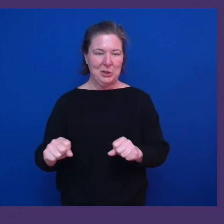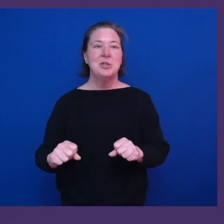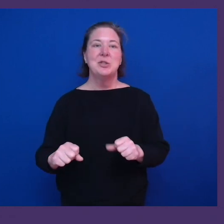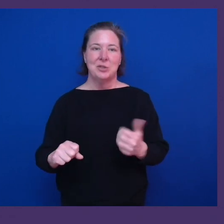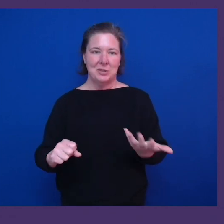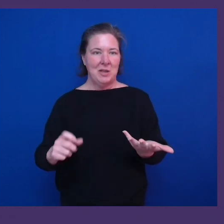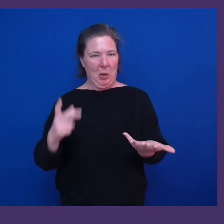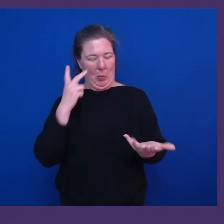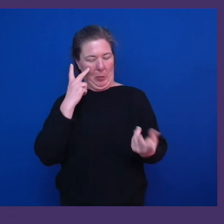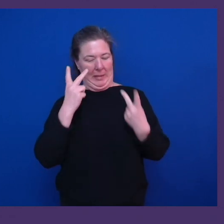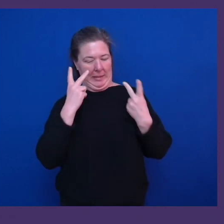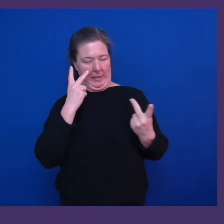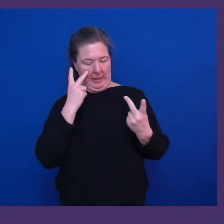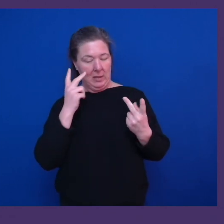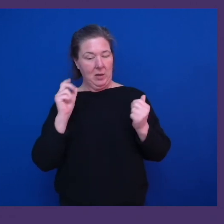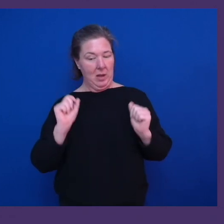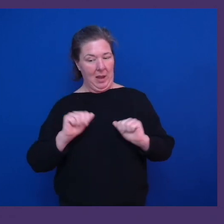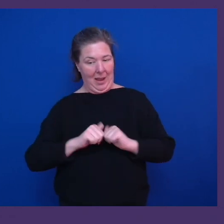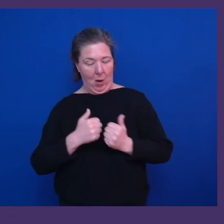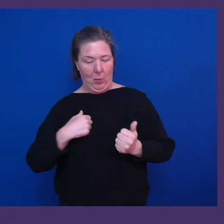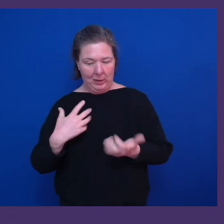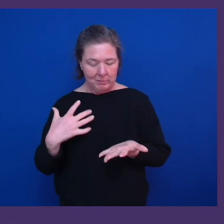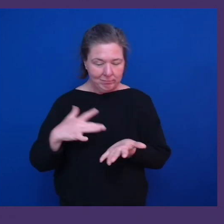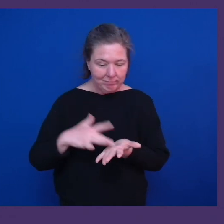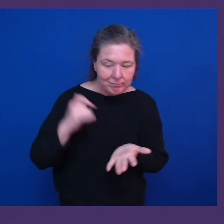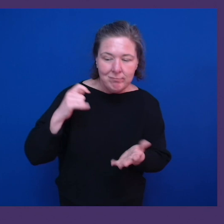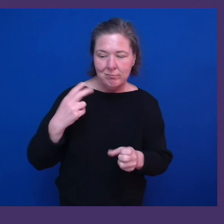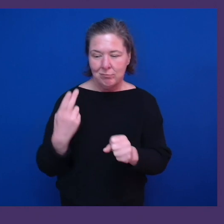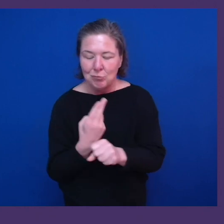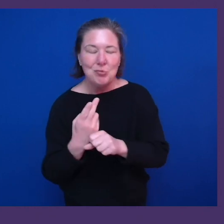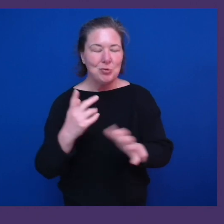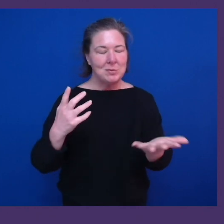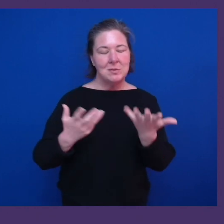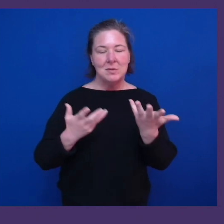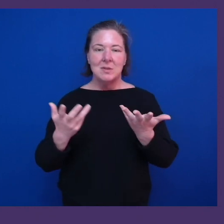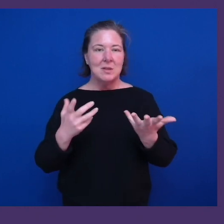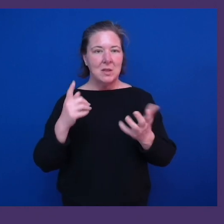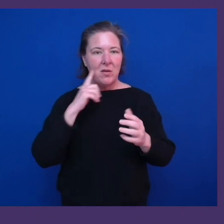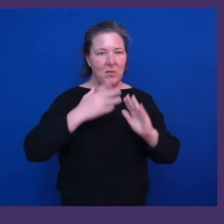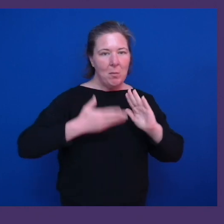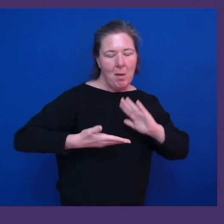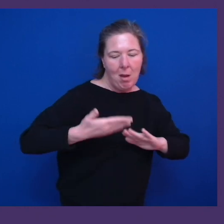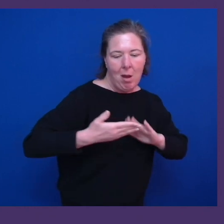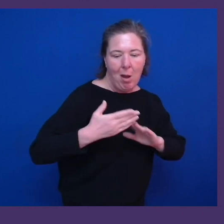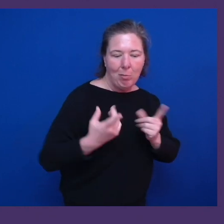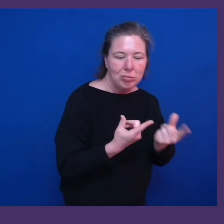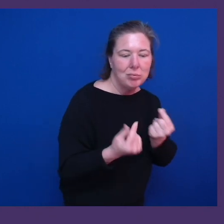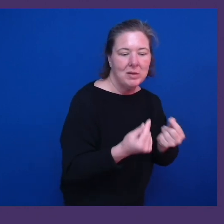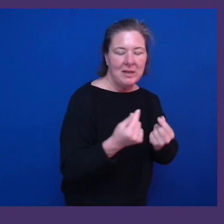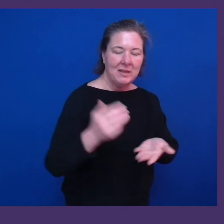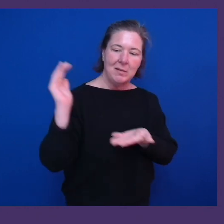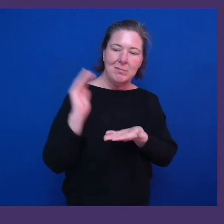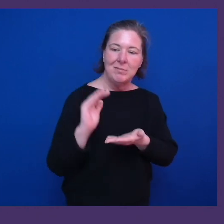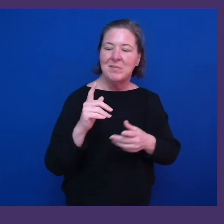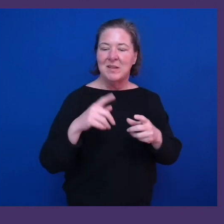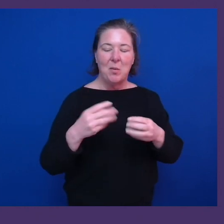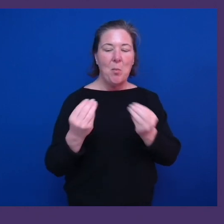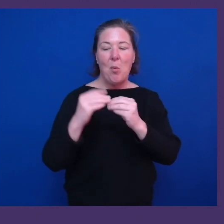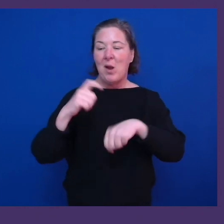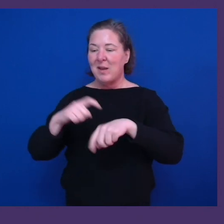I think starting from looking at operational tasks to free up time to focus on more meaningful work, and having generative AI to help you, you know,